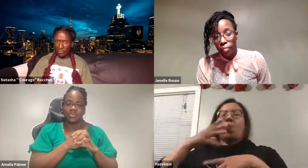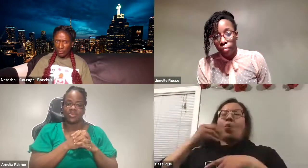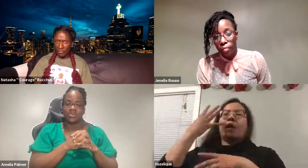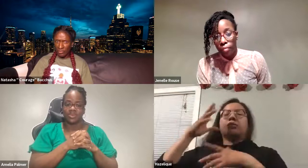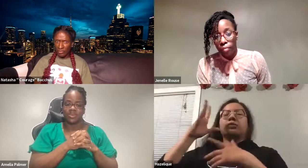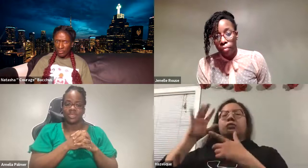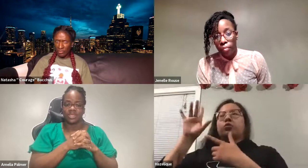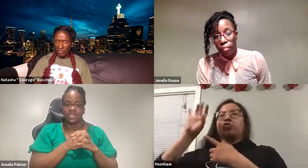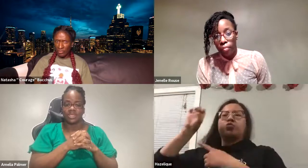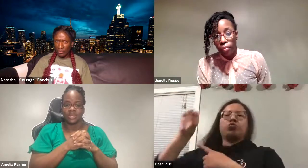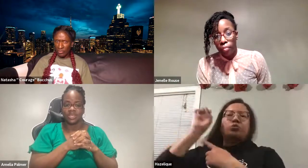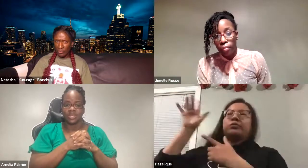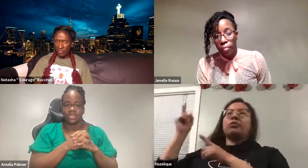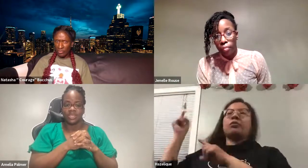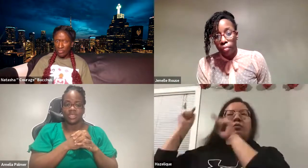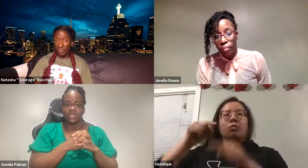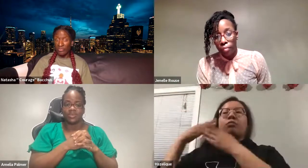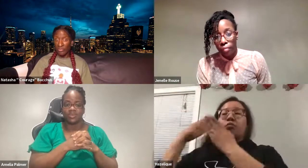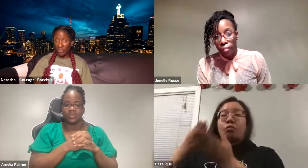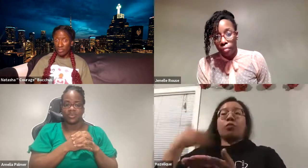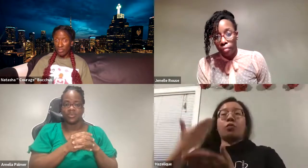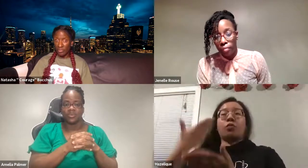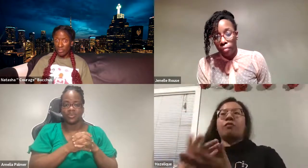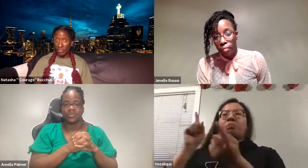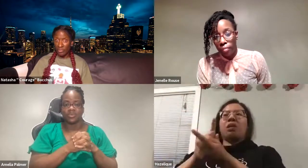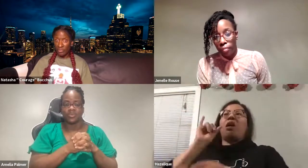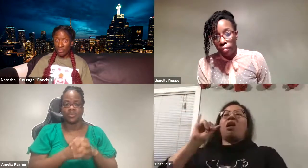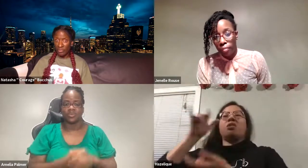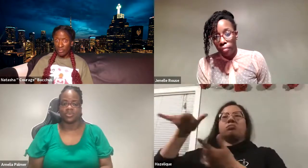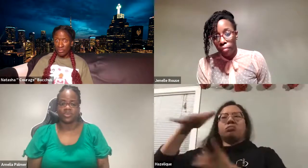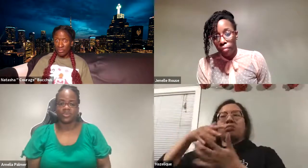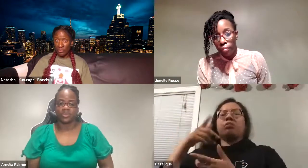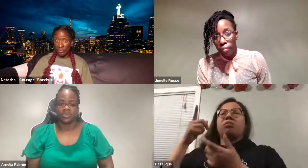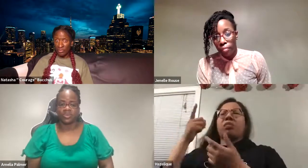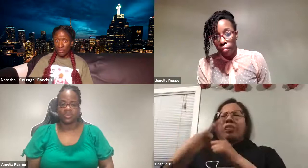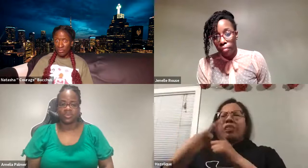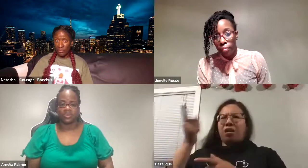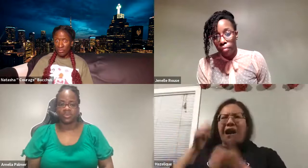you think about you know the white settlers who have come to this land and they arrived and